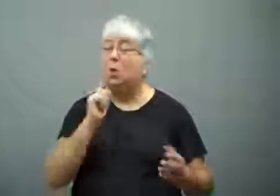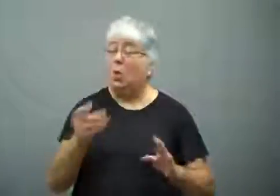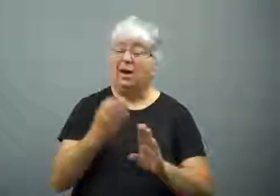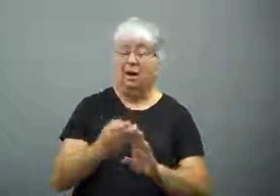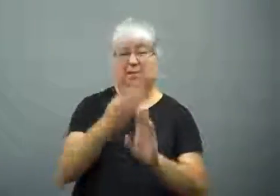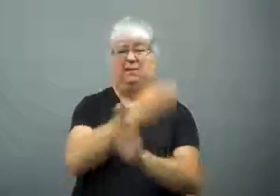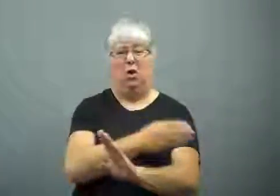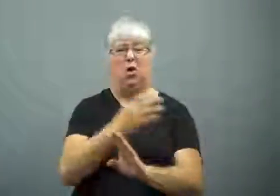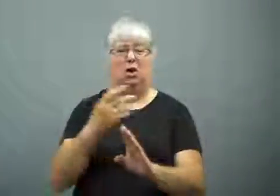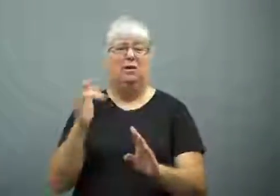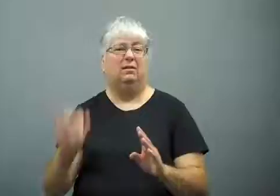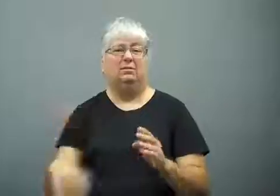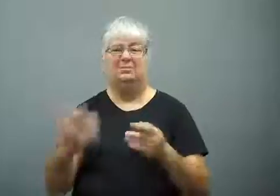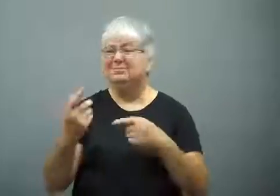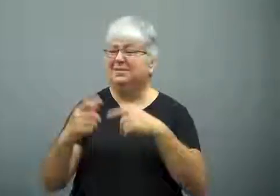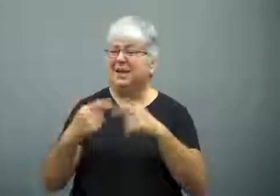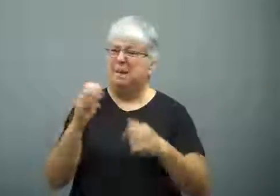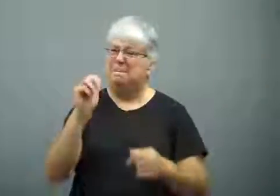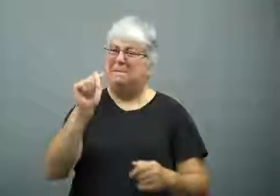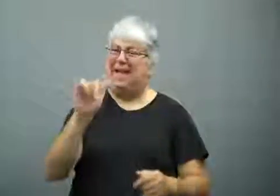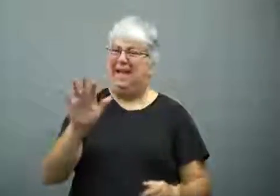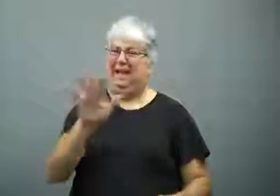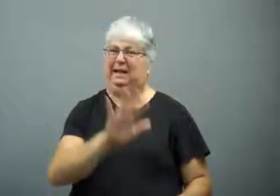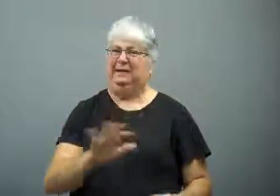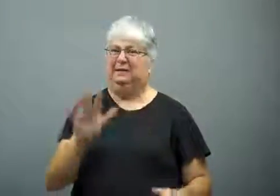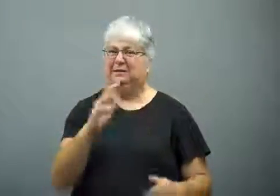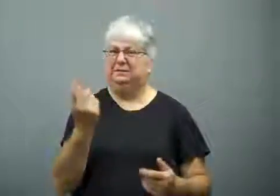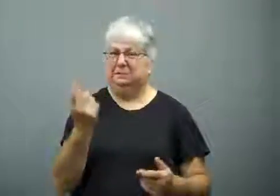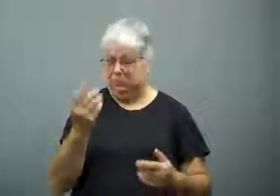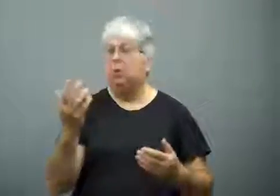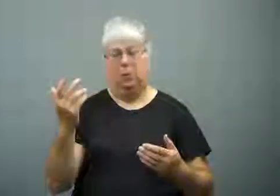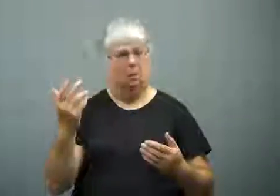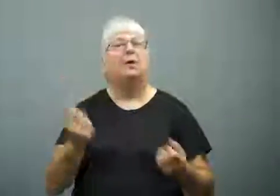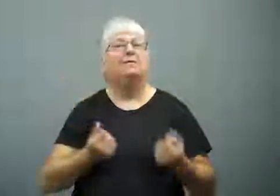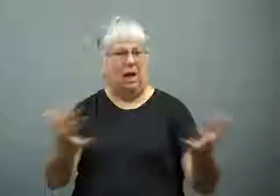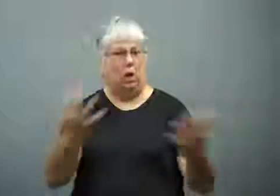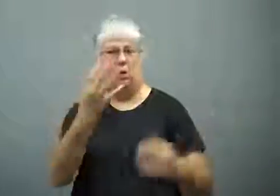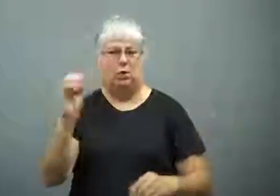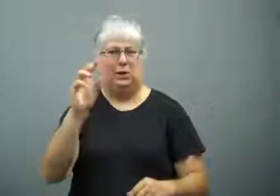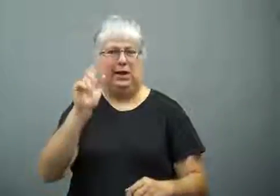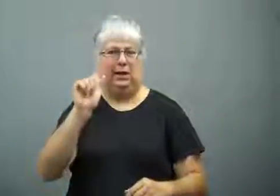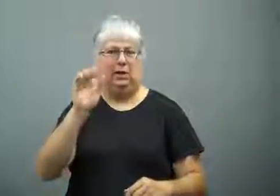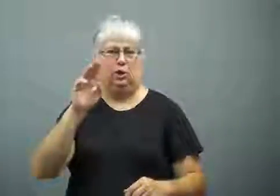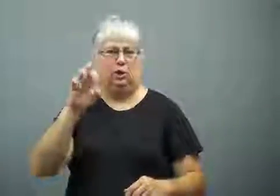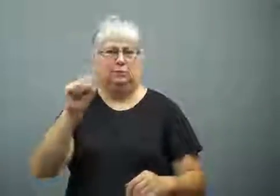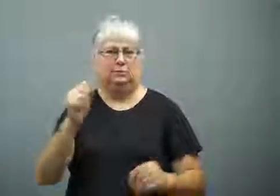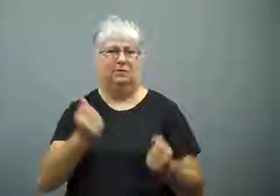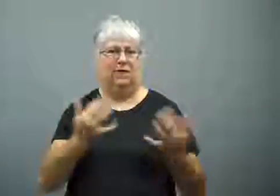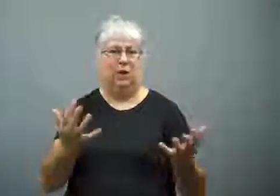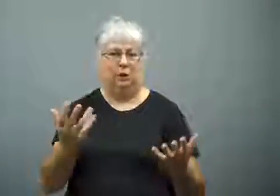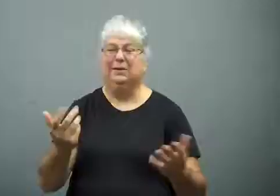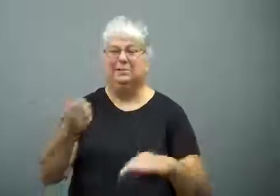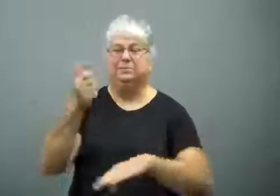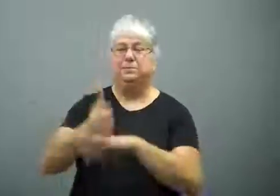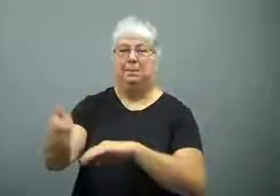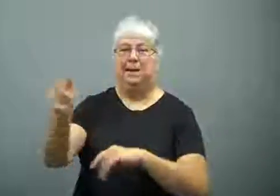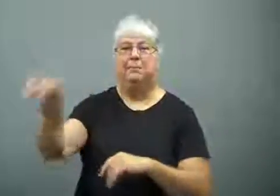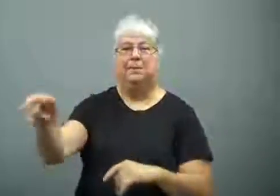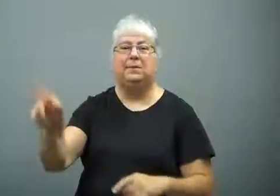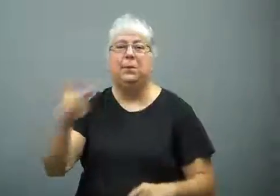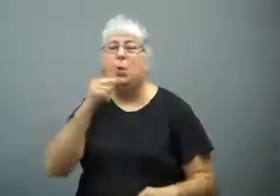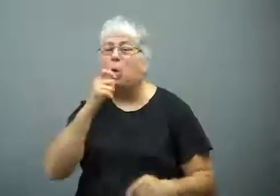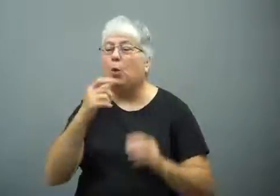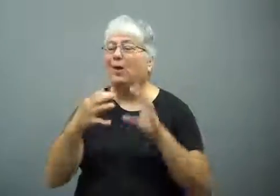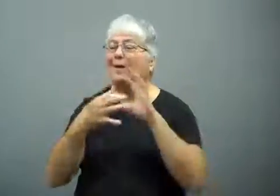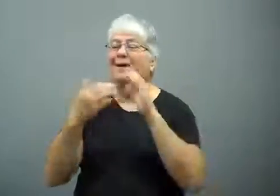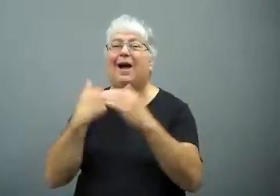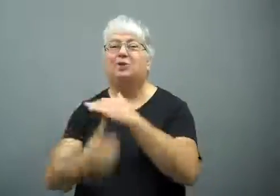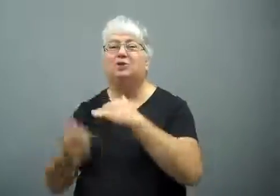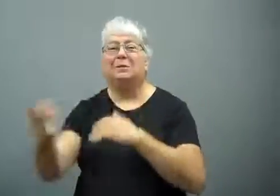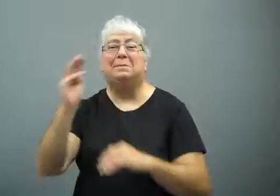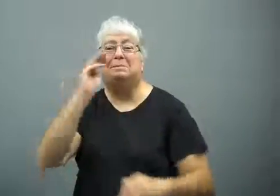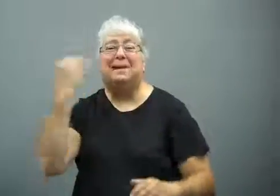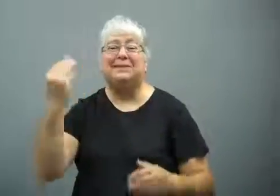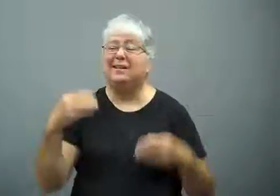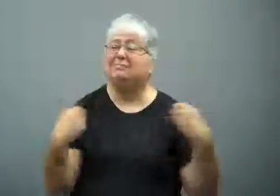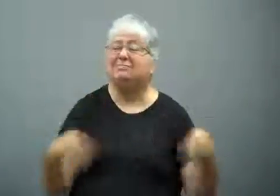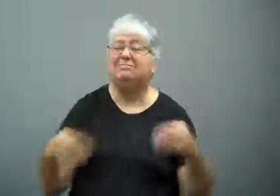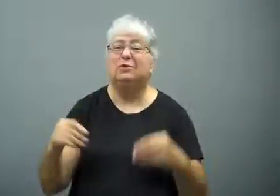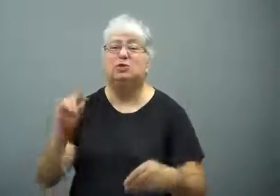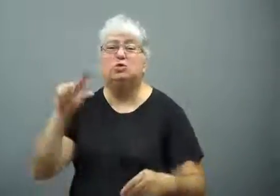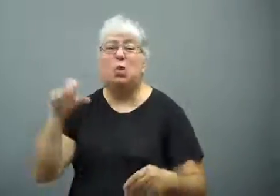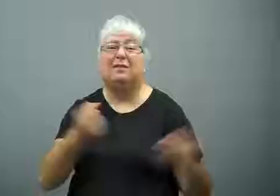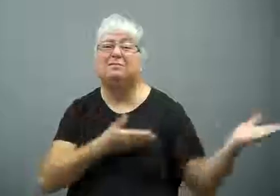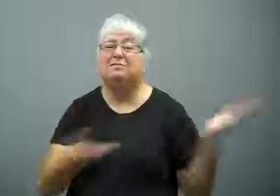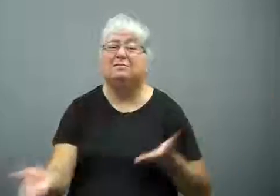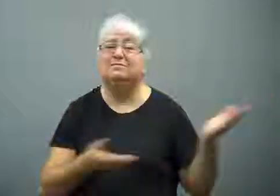Earlier, probably around May, there was a 40 acre fire.